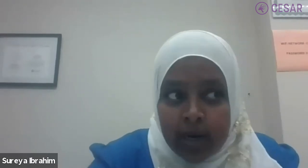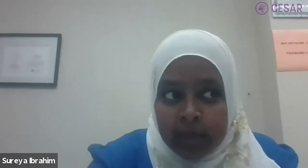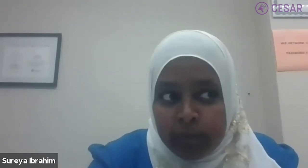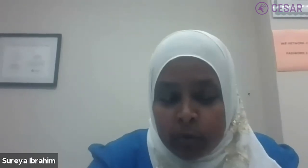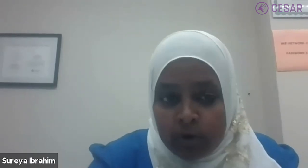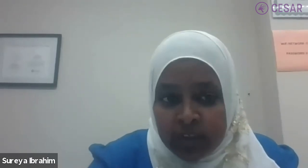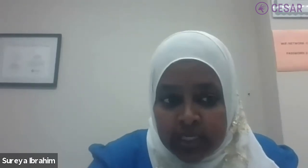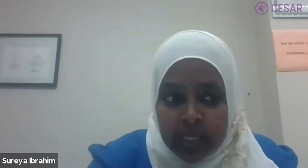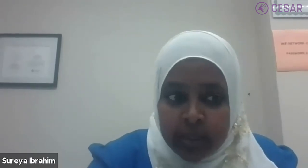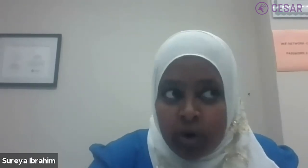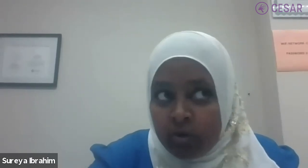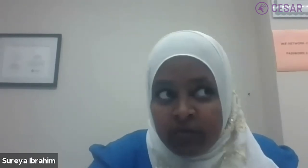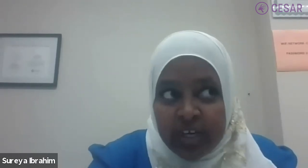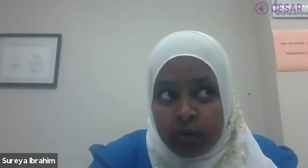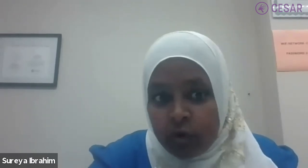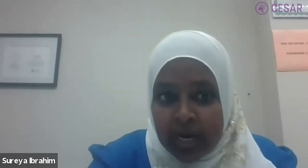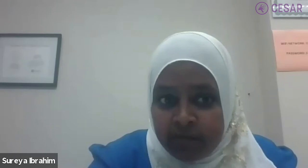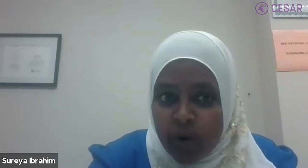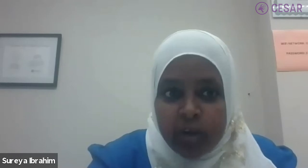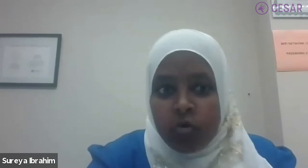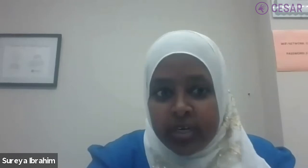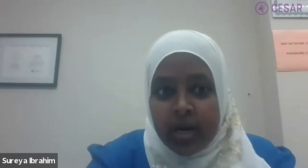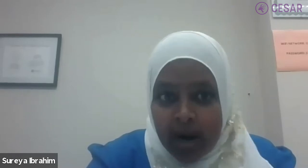I remember one of the lady like you are not afraid of your life, why are you going